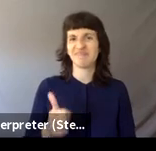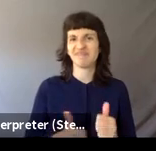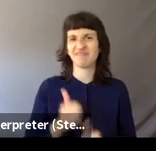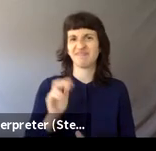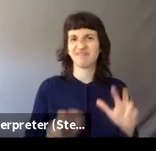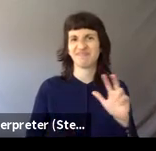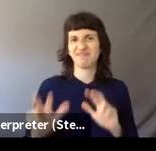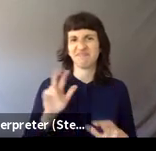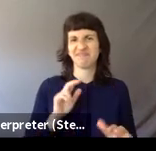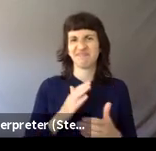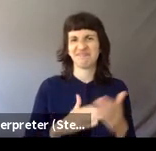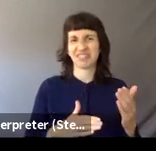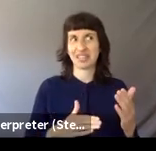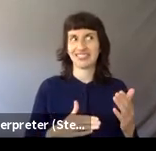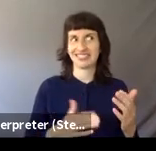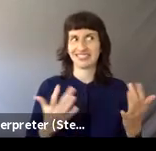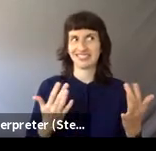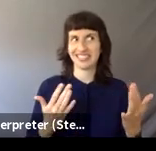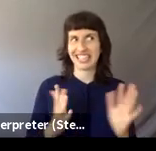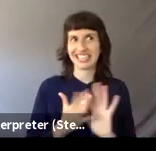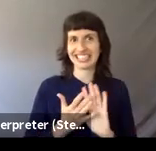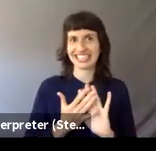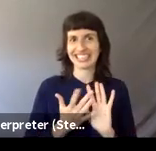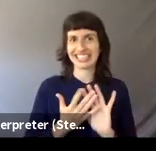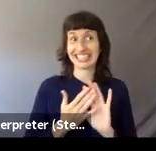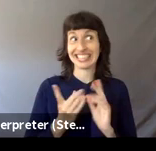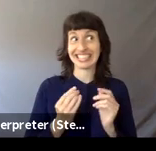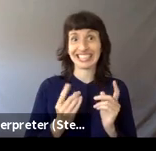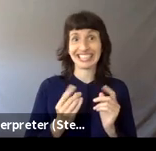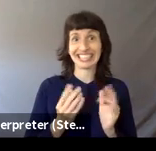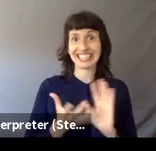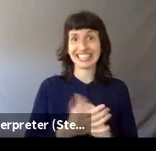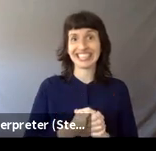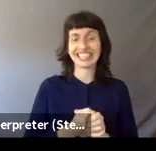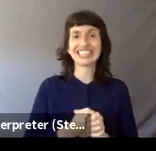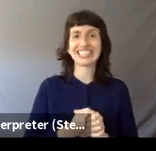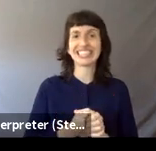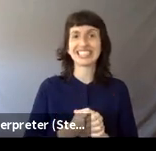Kristina: Welcome, everyone.